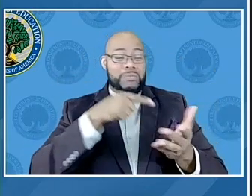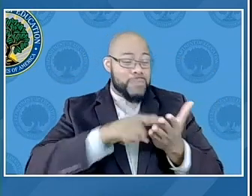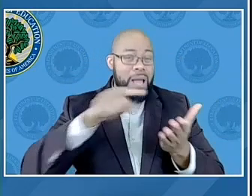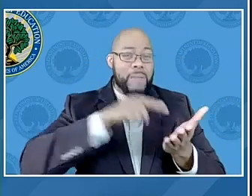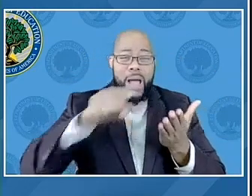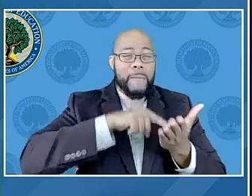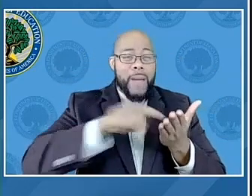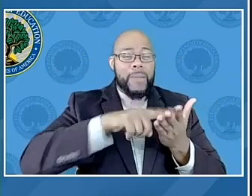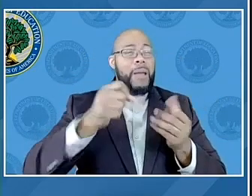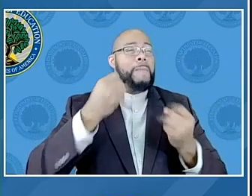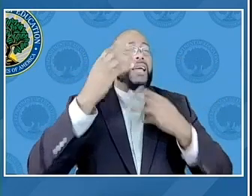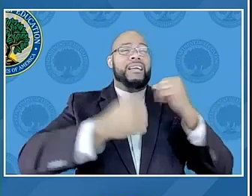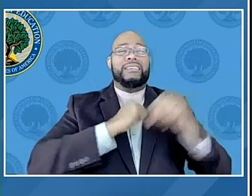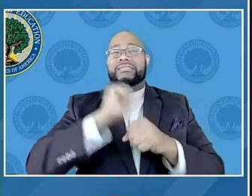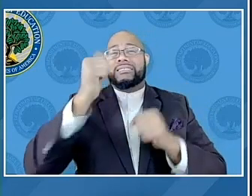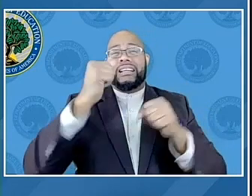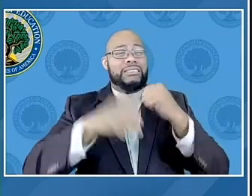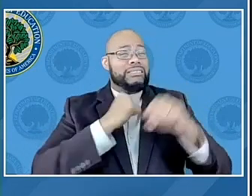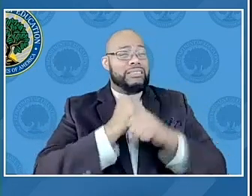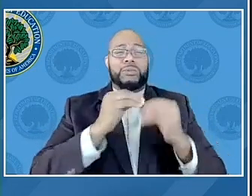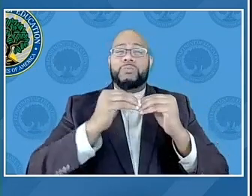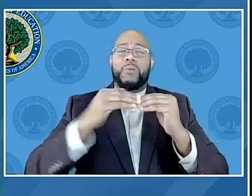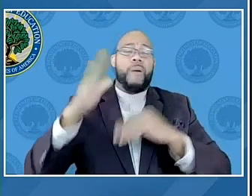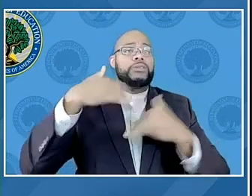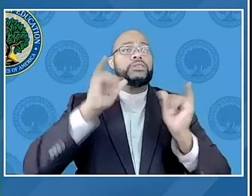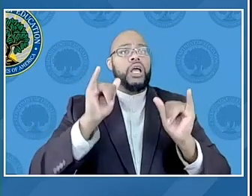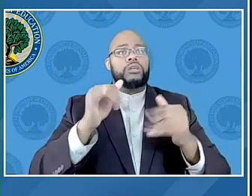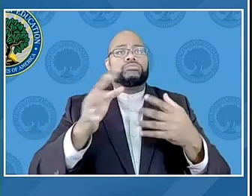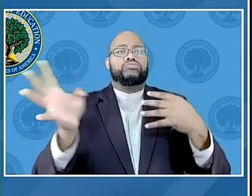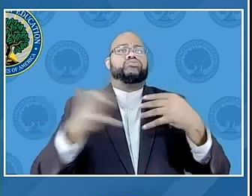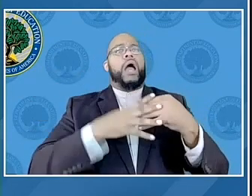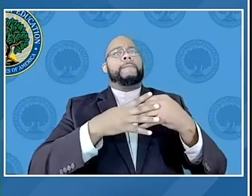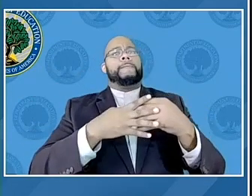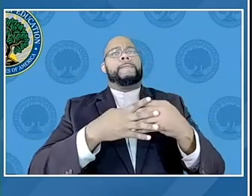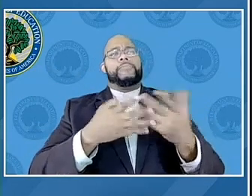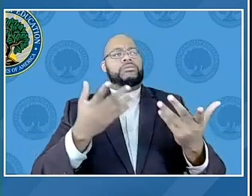or more, continue to remain trapped in an unaffordable and growing debt balance.